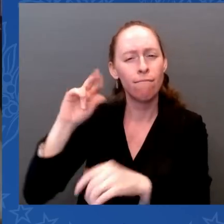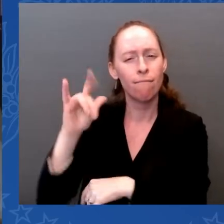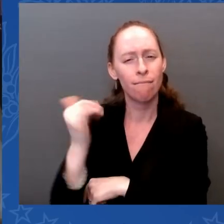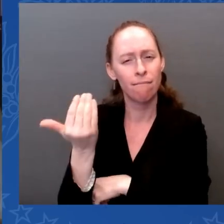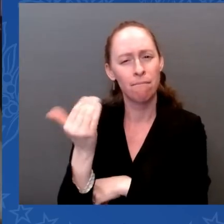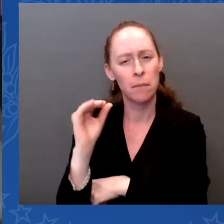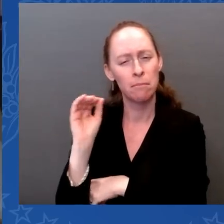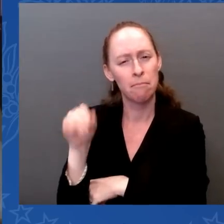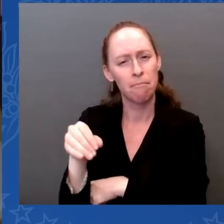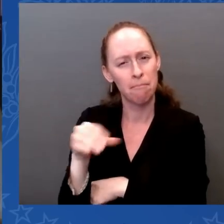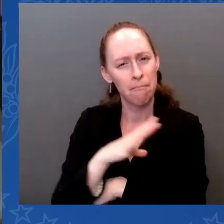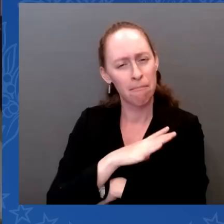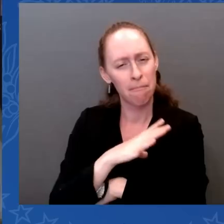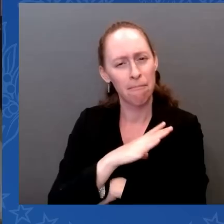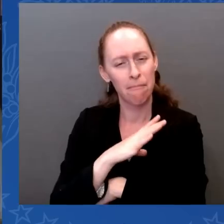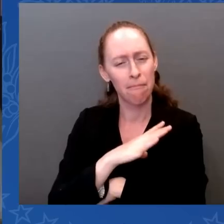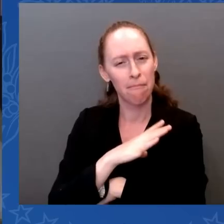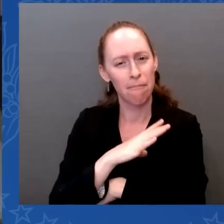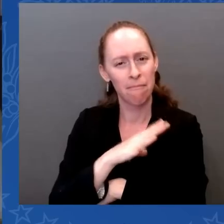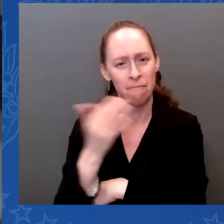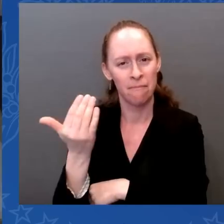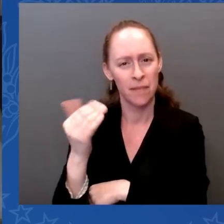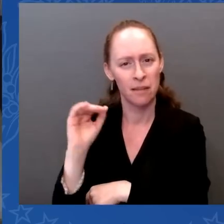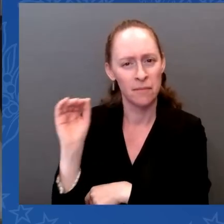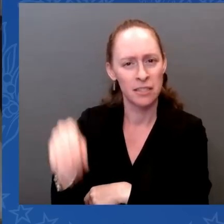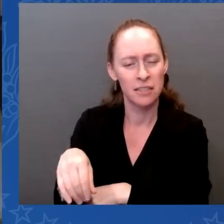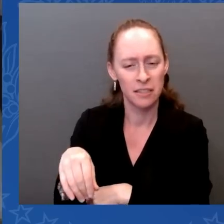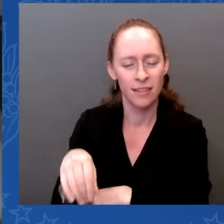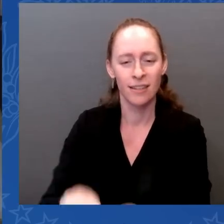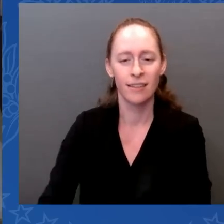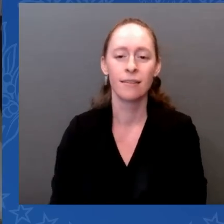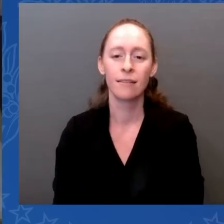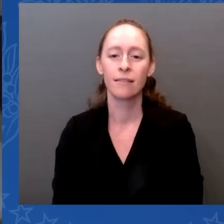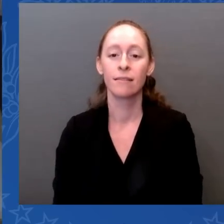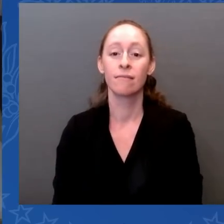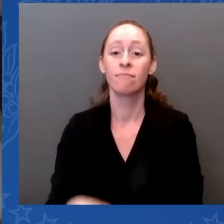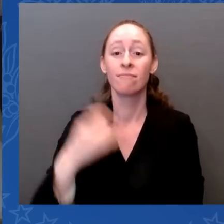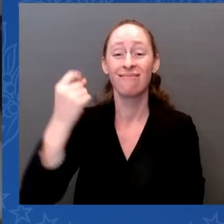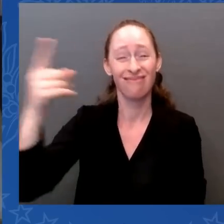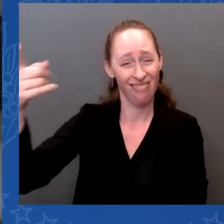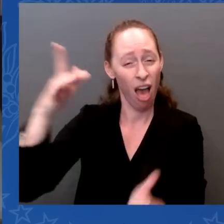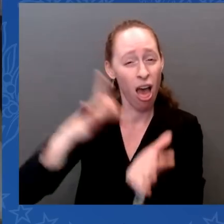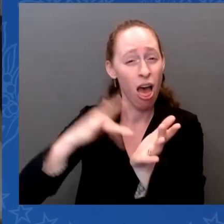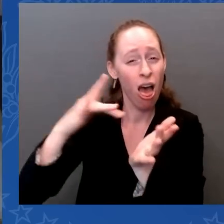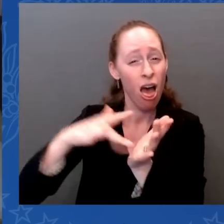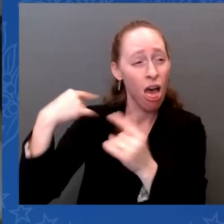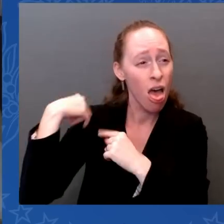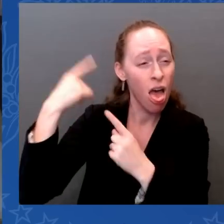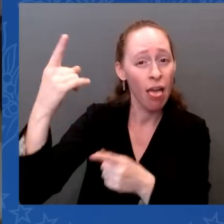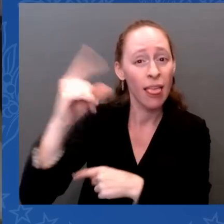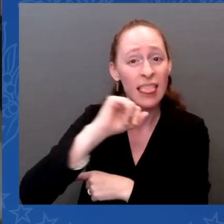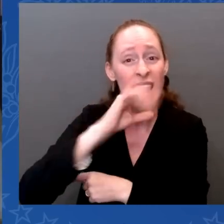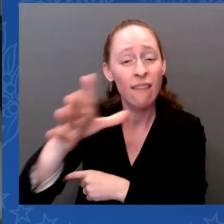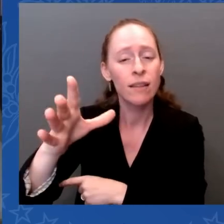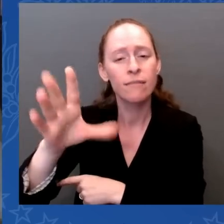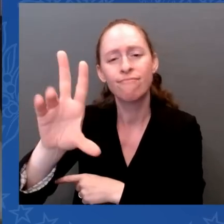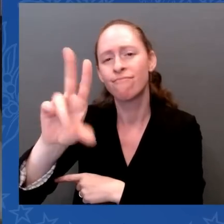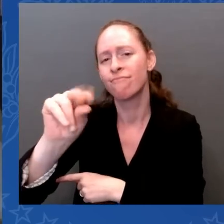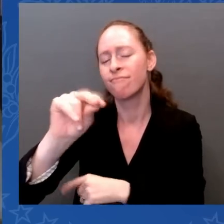paying zero taxes are over though. And there's enough money there to pay for an awful lot of this. And let me be crystal clear about it -- something else: